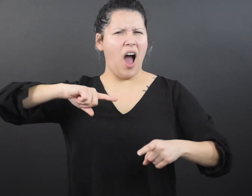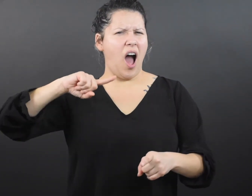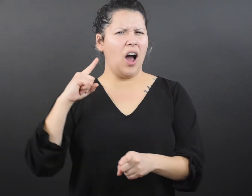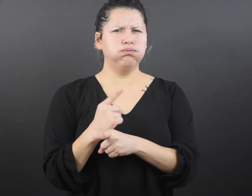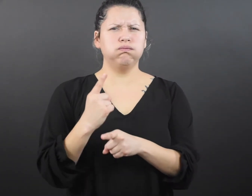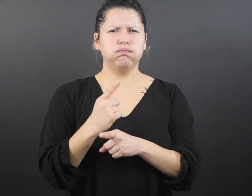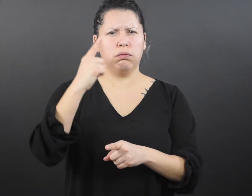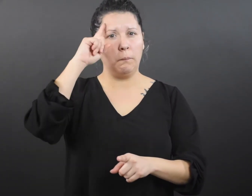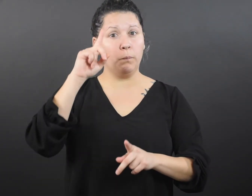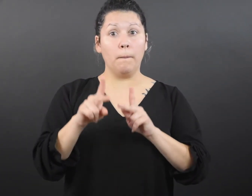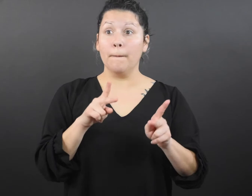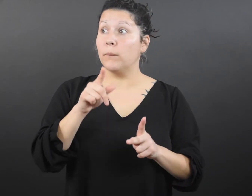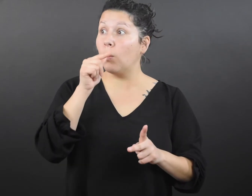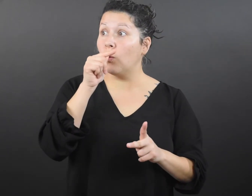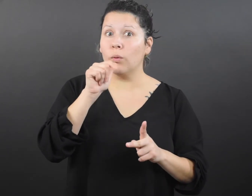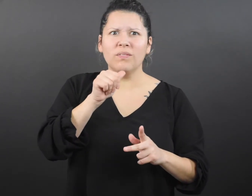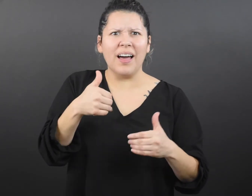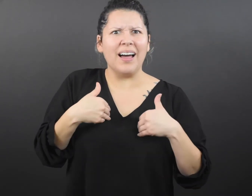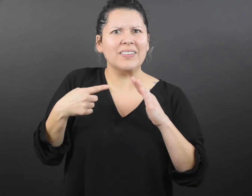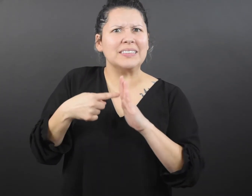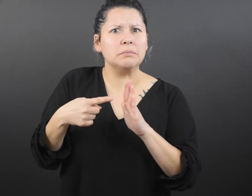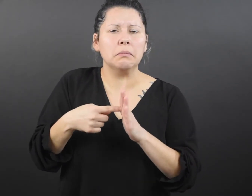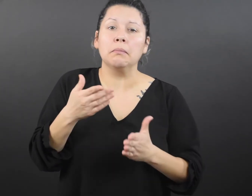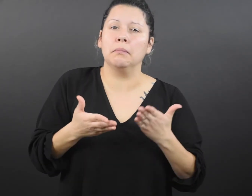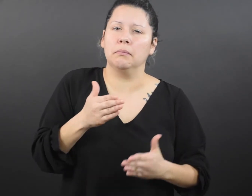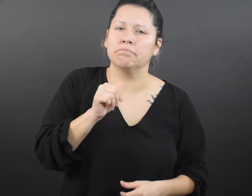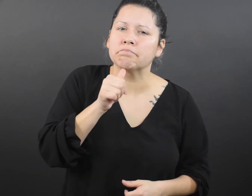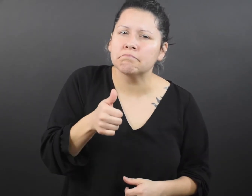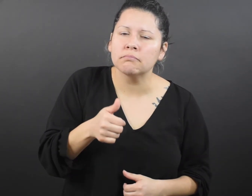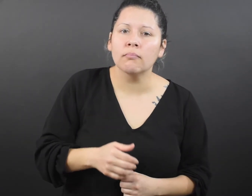● May not be as accurate, especially for people who do not have symptoms.